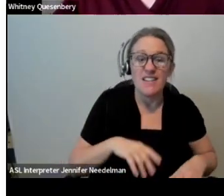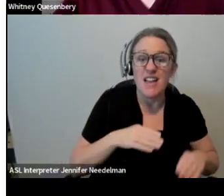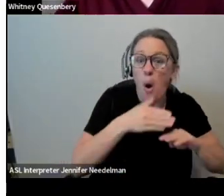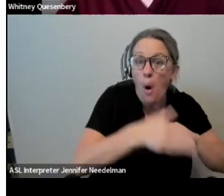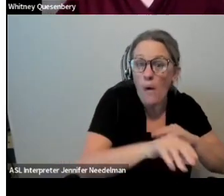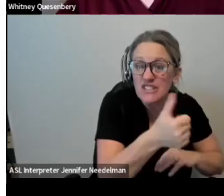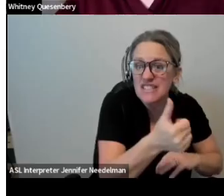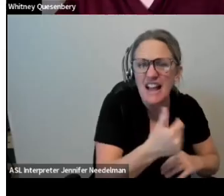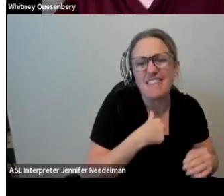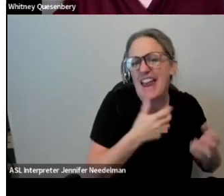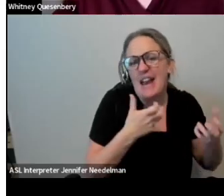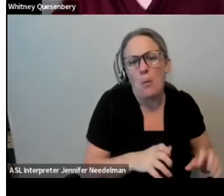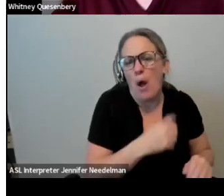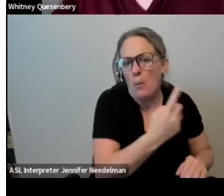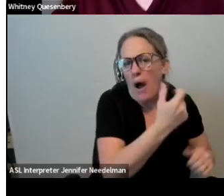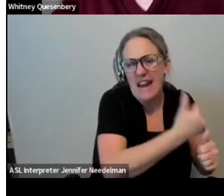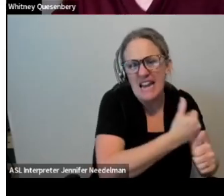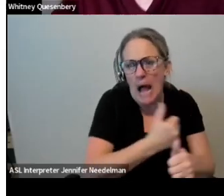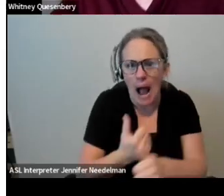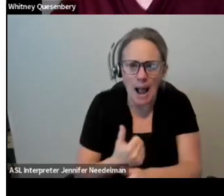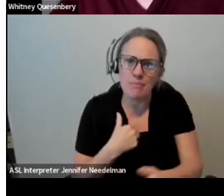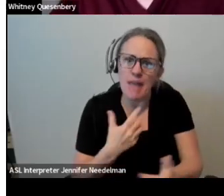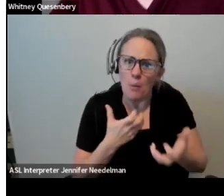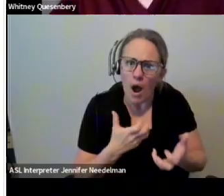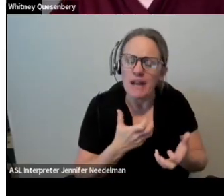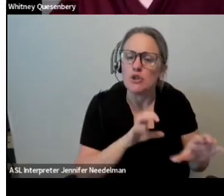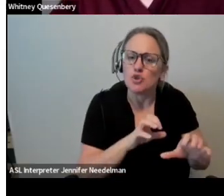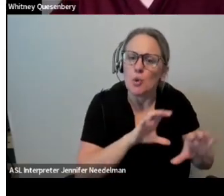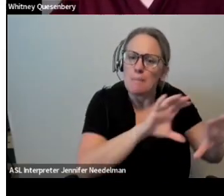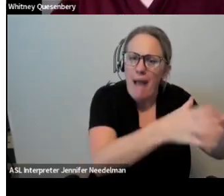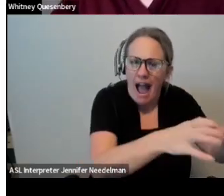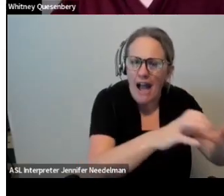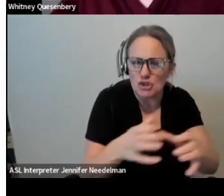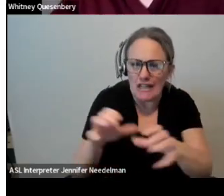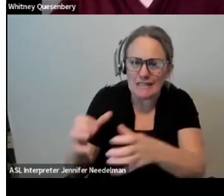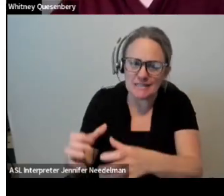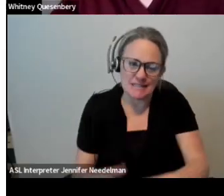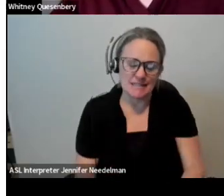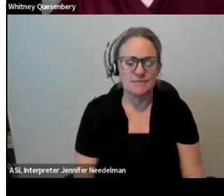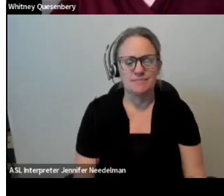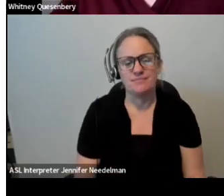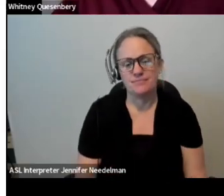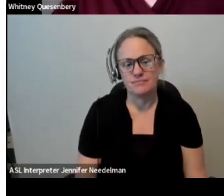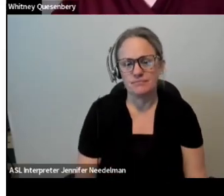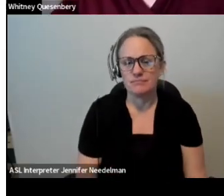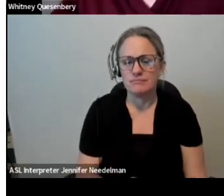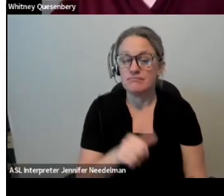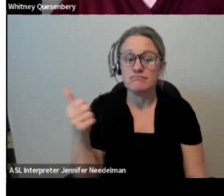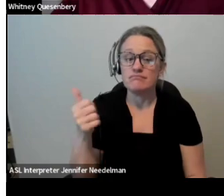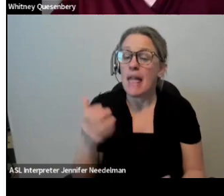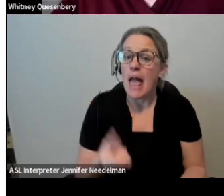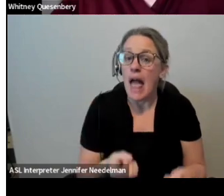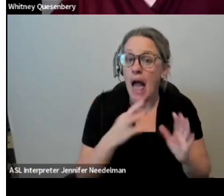They wanted to be able to do things in batches. And then the other dimension for them was how many roles they played.